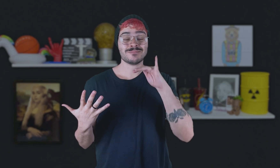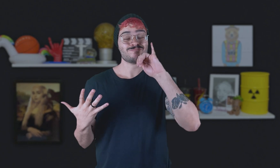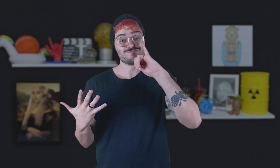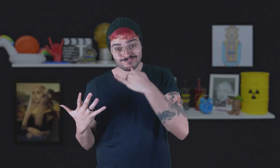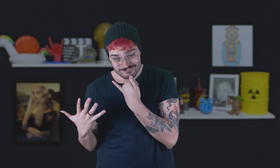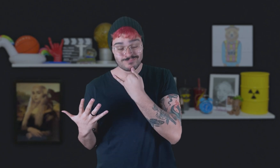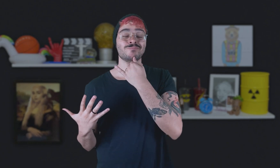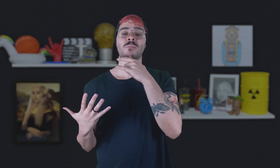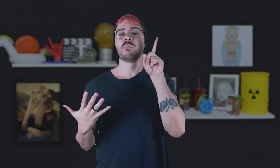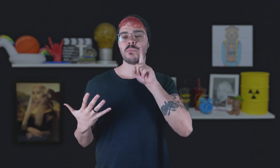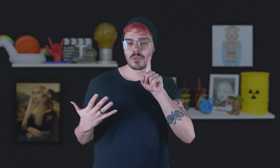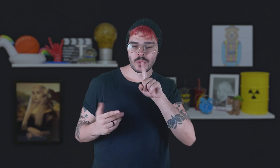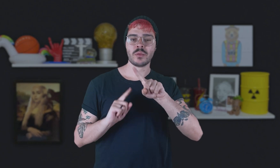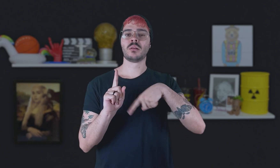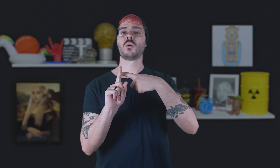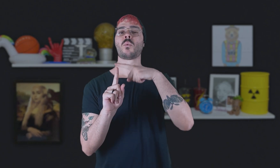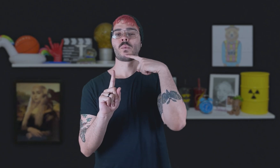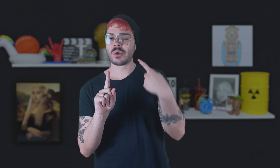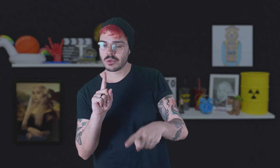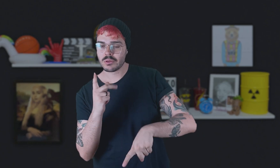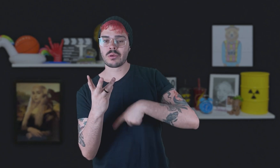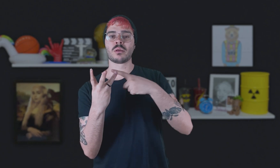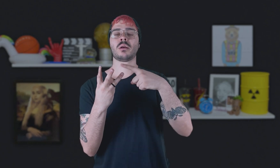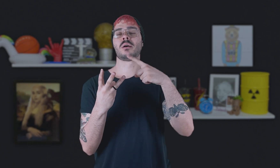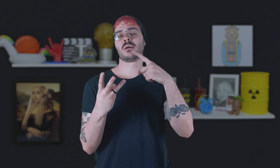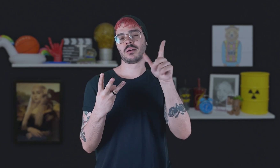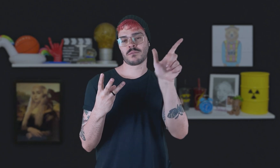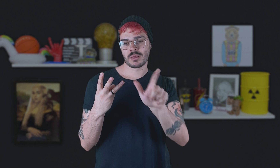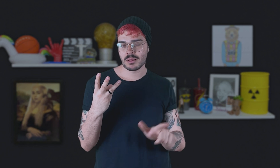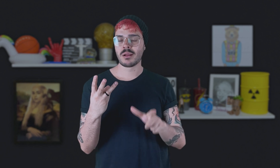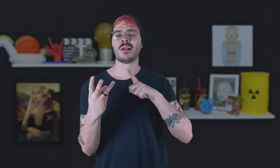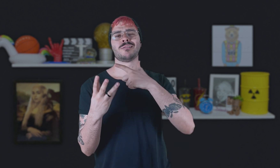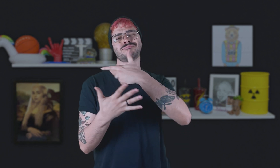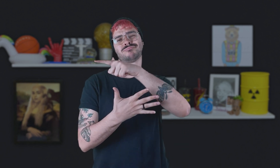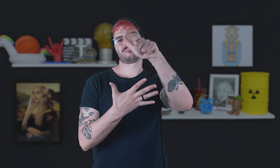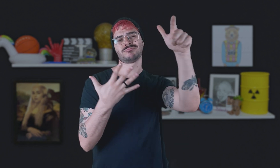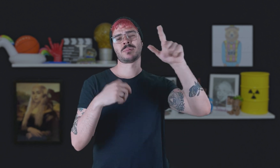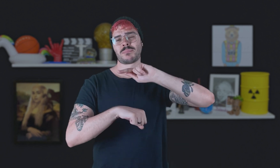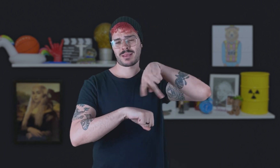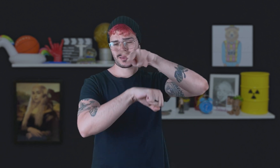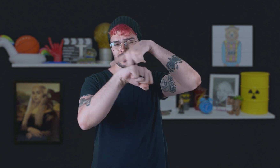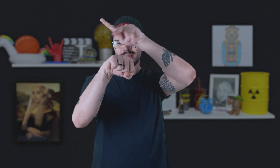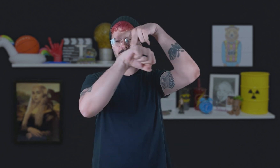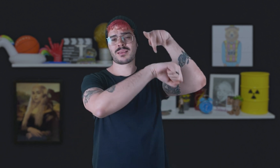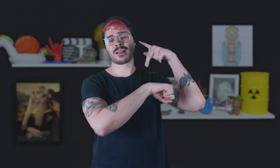Unfortunately, the US, Russia, North Korea and other countries